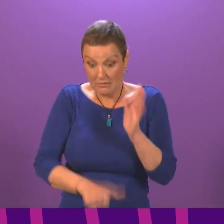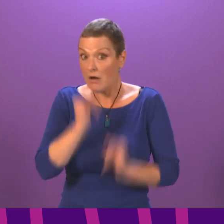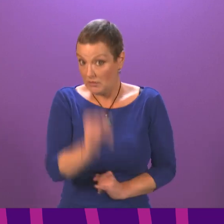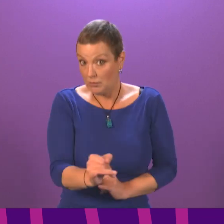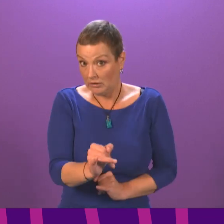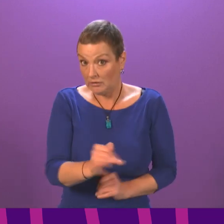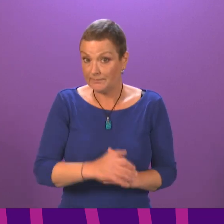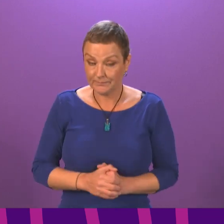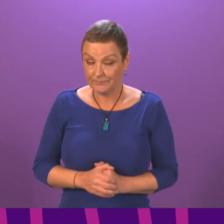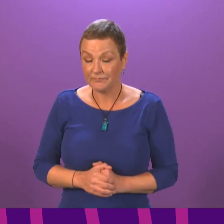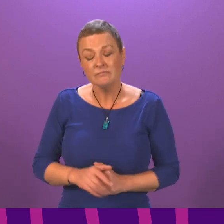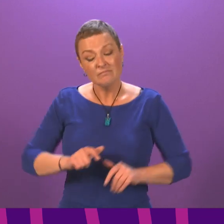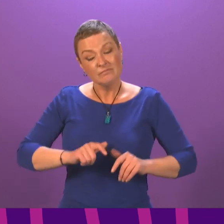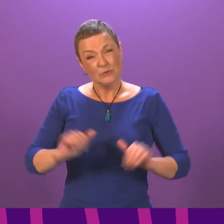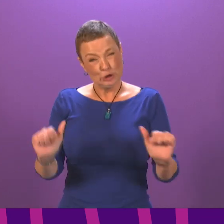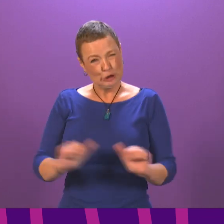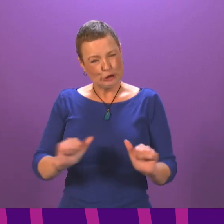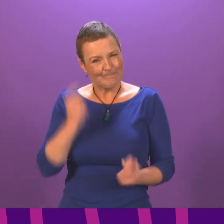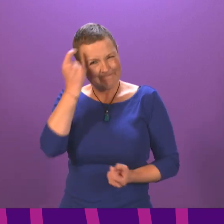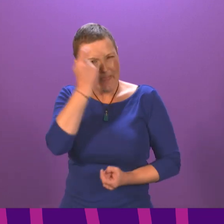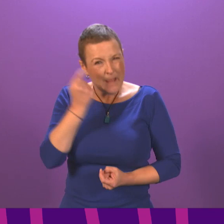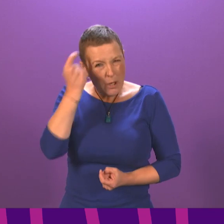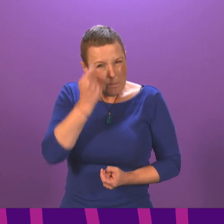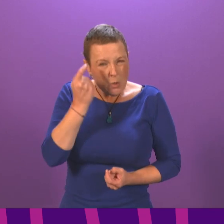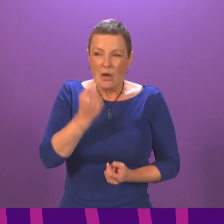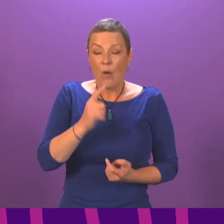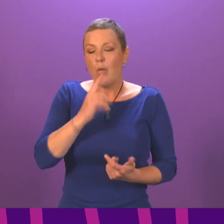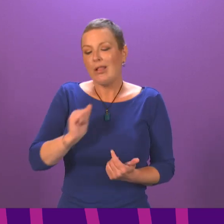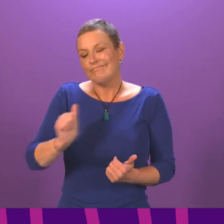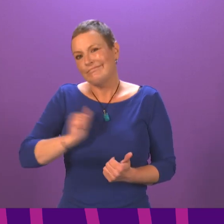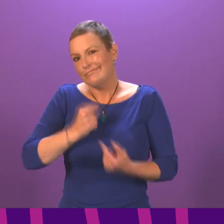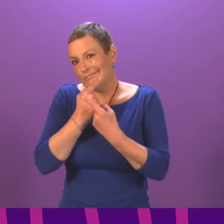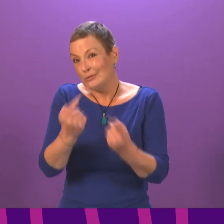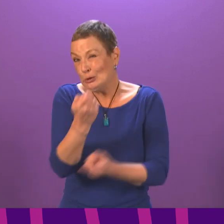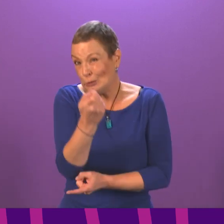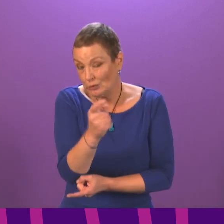We are currently considering and will shortly finalise and announce the arrangements for